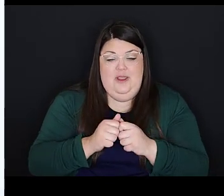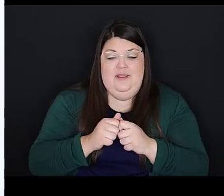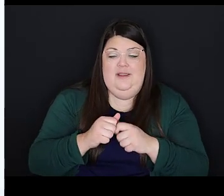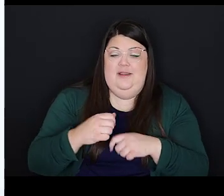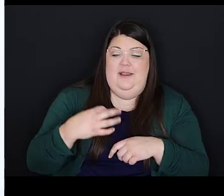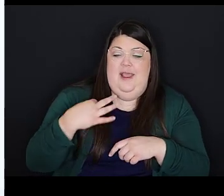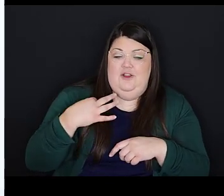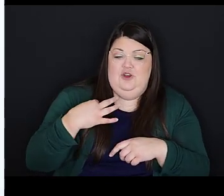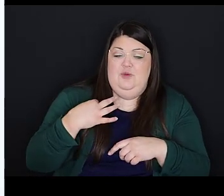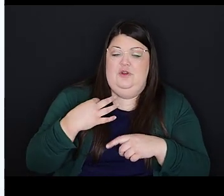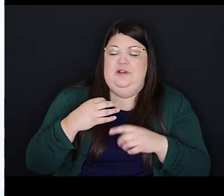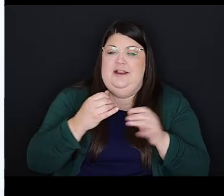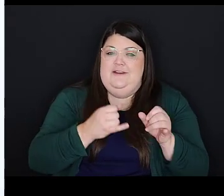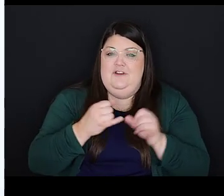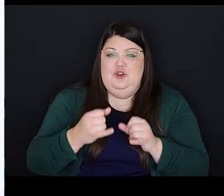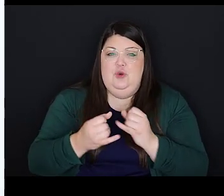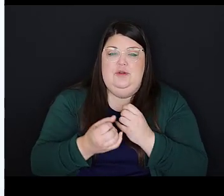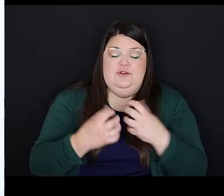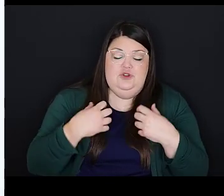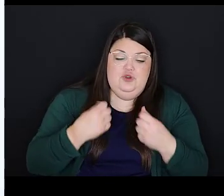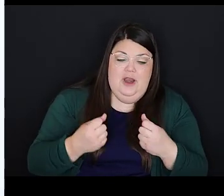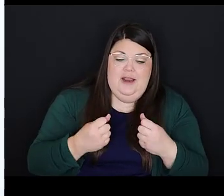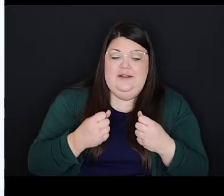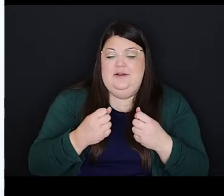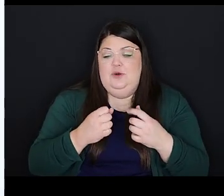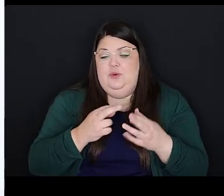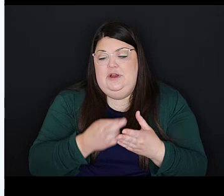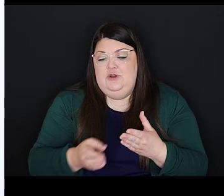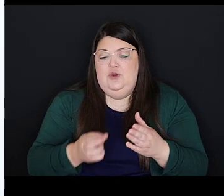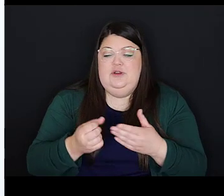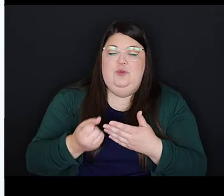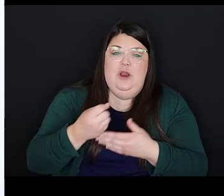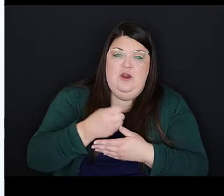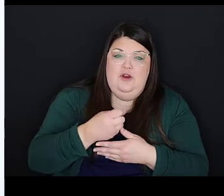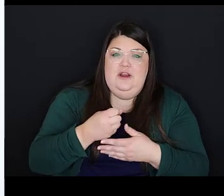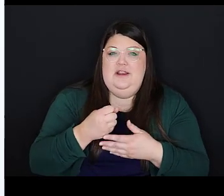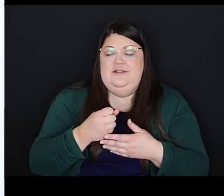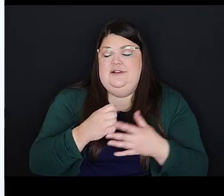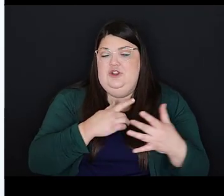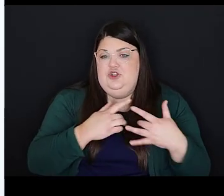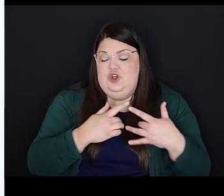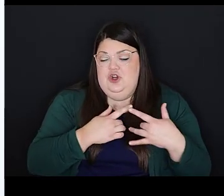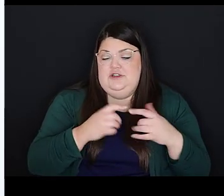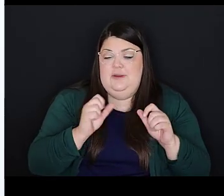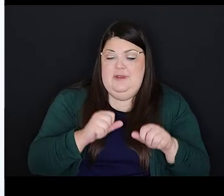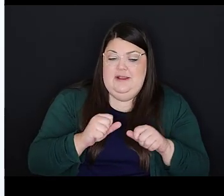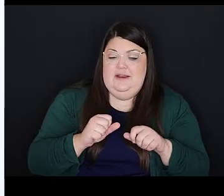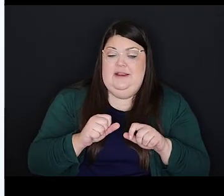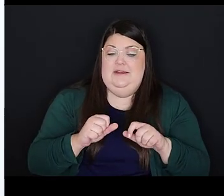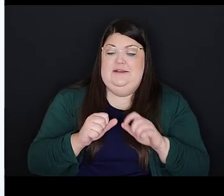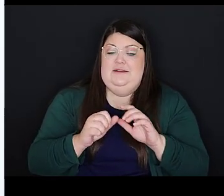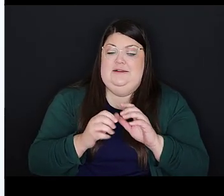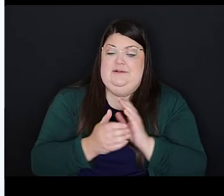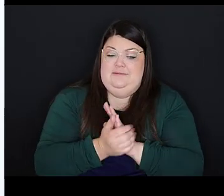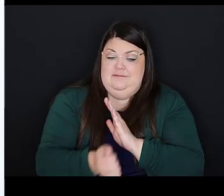resources, priorities, concerns, abilities, capabilities, interests, and informed choice, so